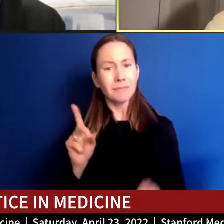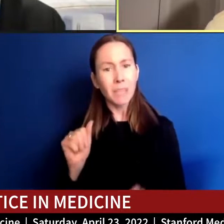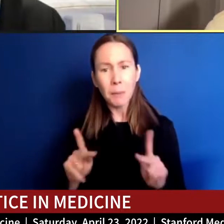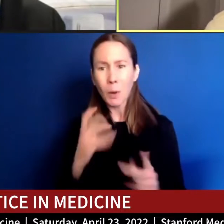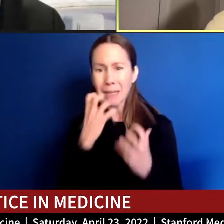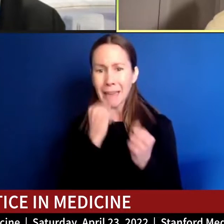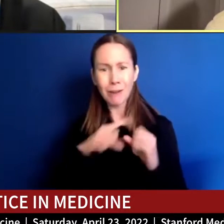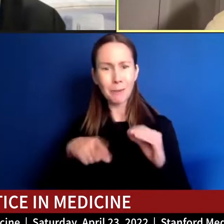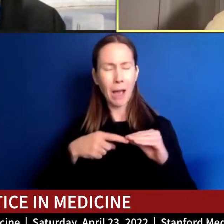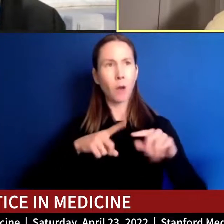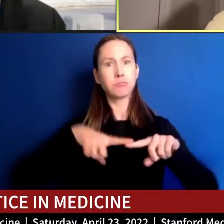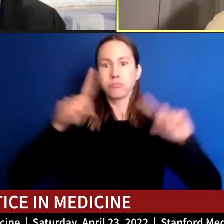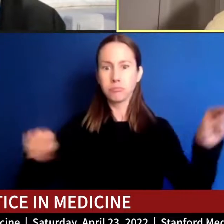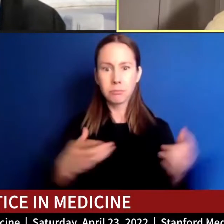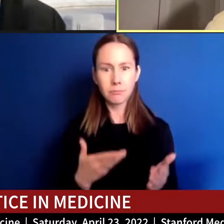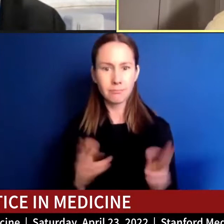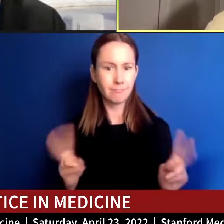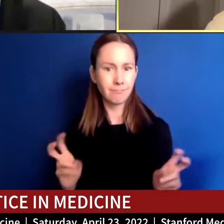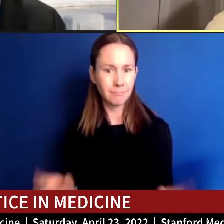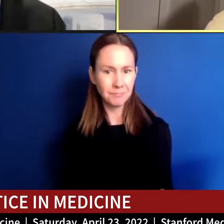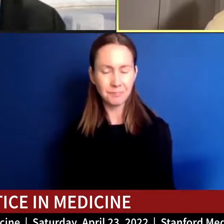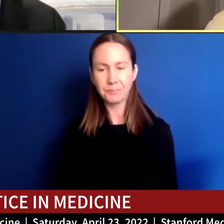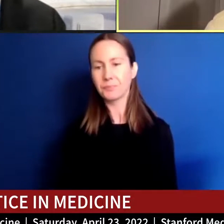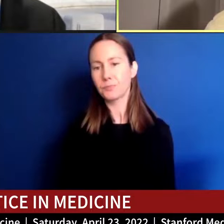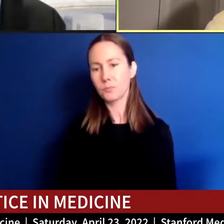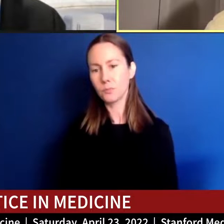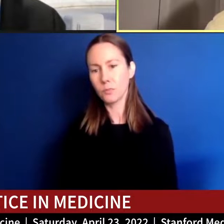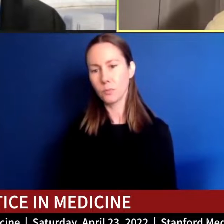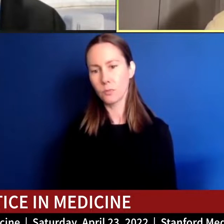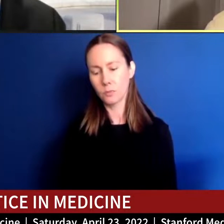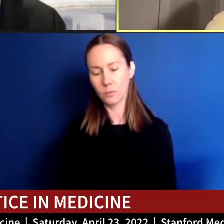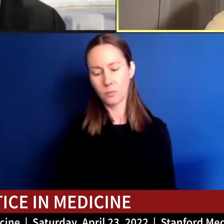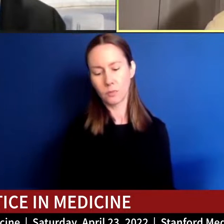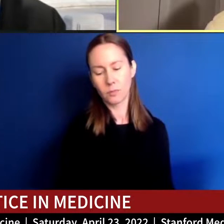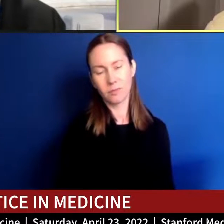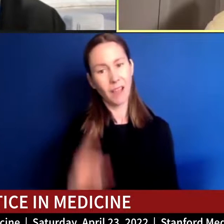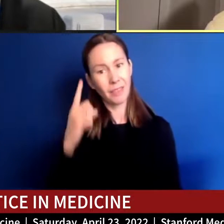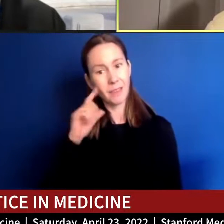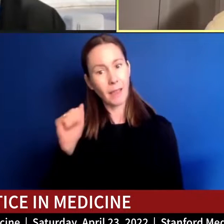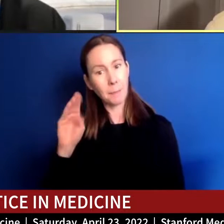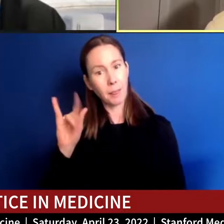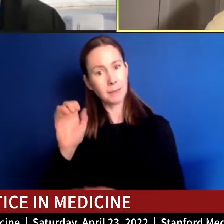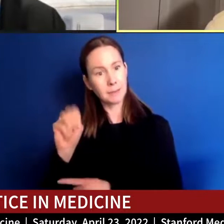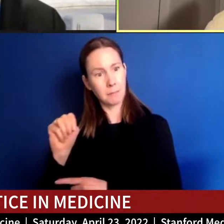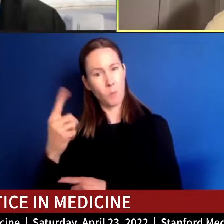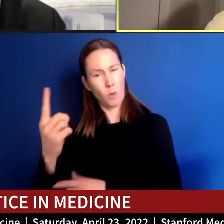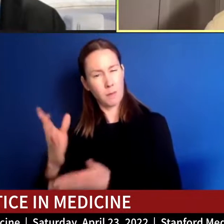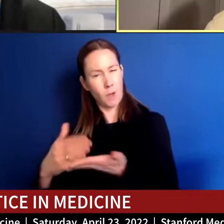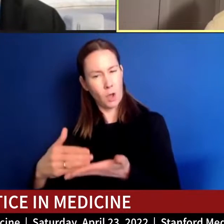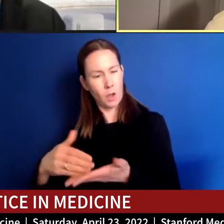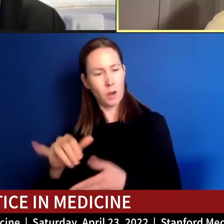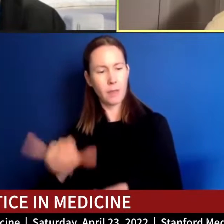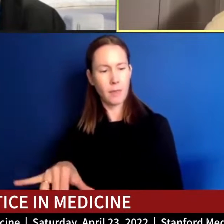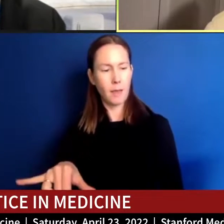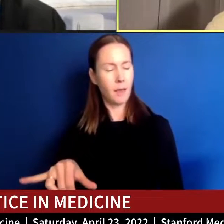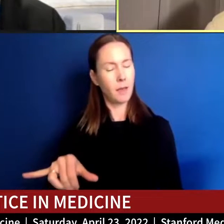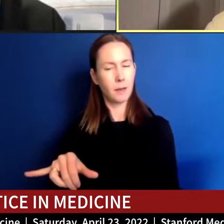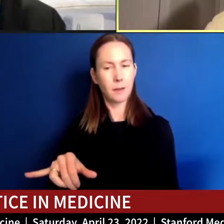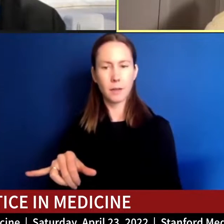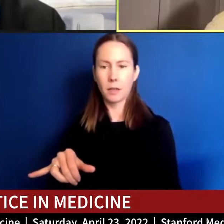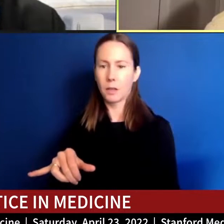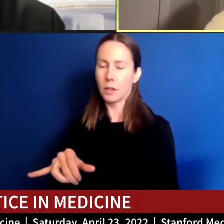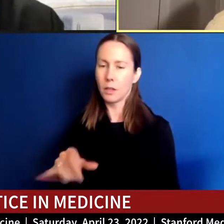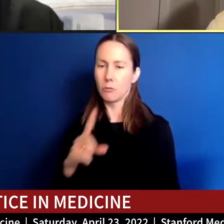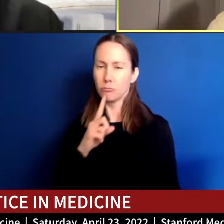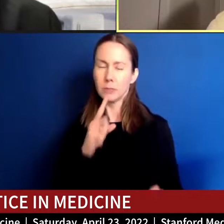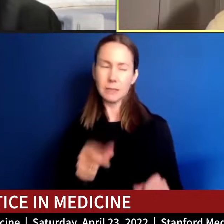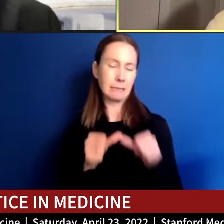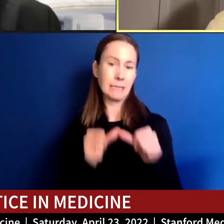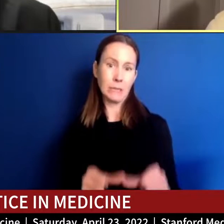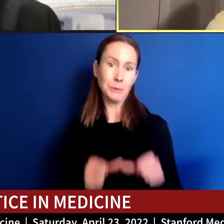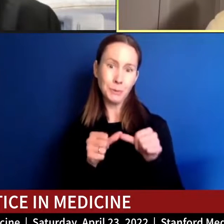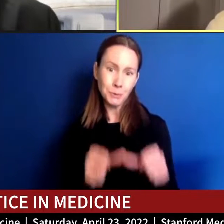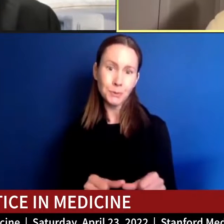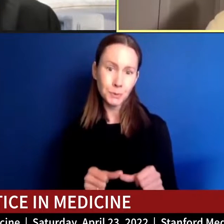And I think… part of ableism that really continues to really hurt me,